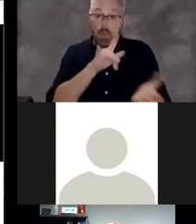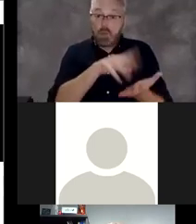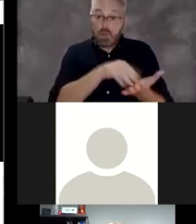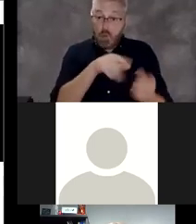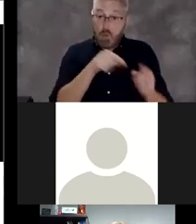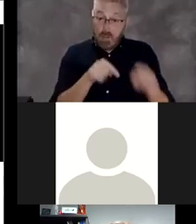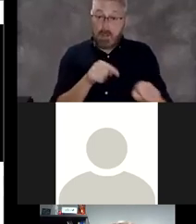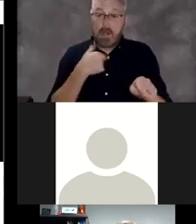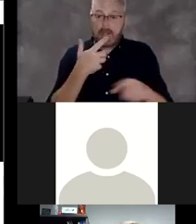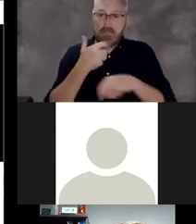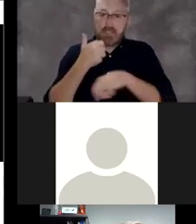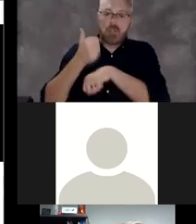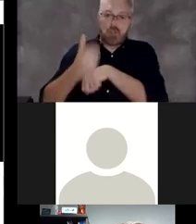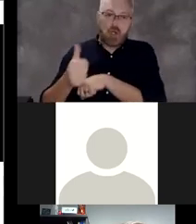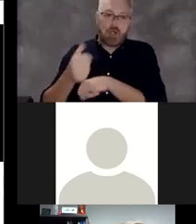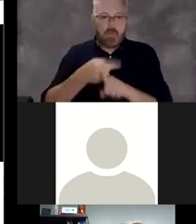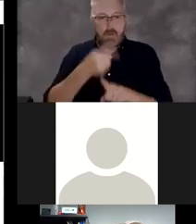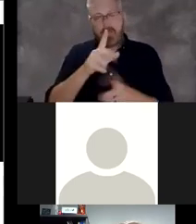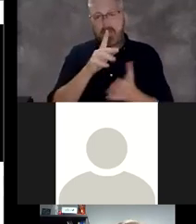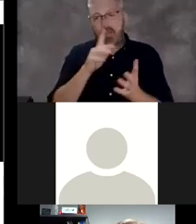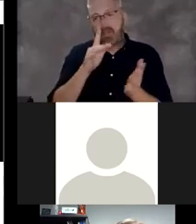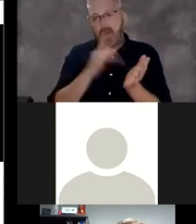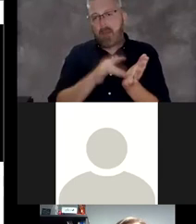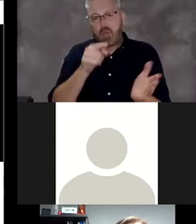AS A RESULT OF THAT ABUSE. >> Josh: AGAIN, IT'S POSSIBLE